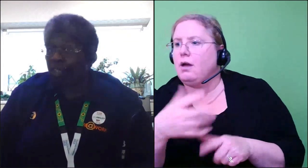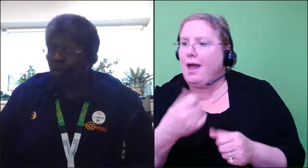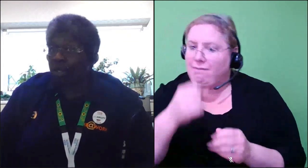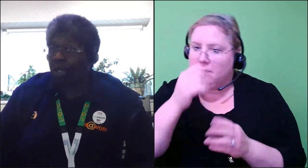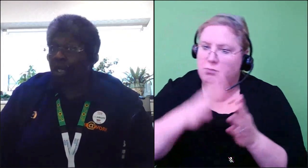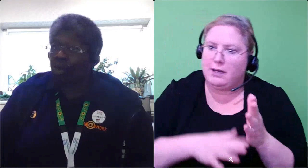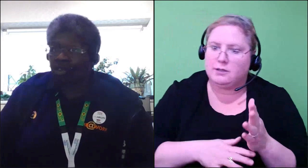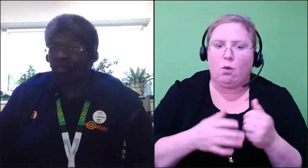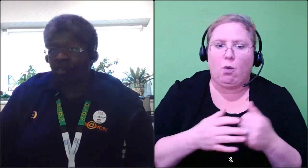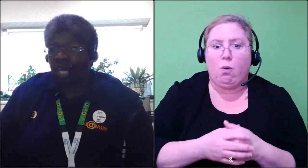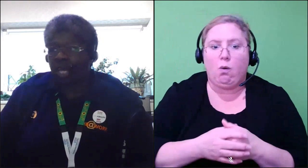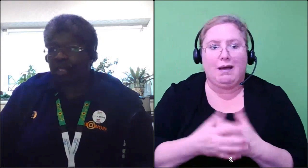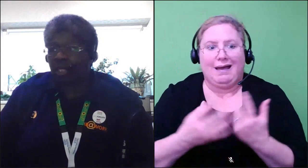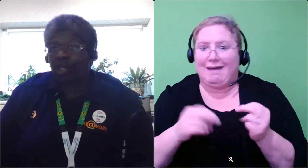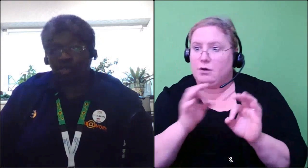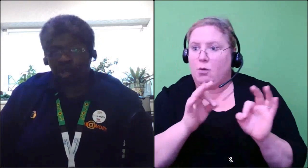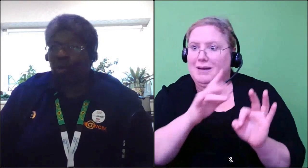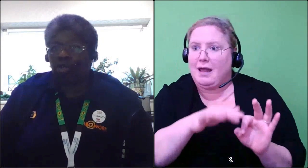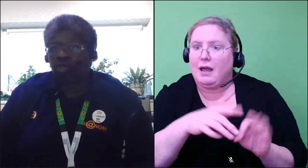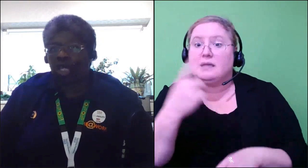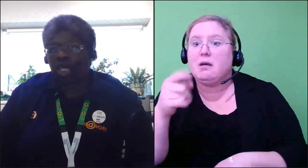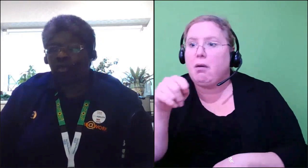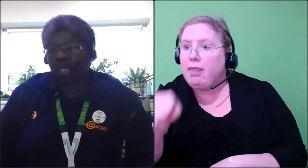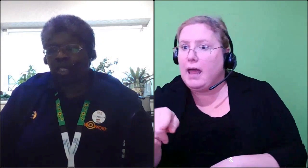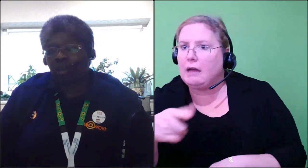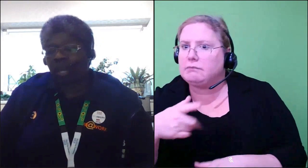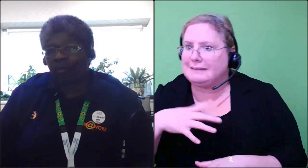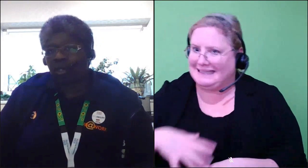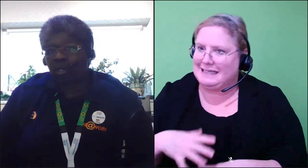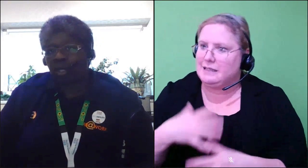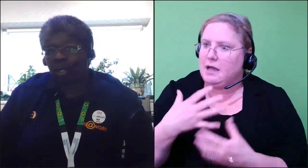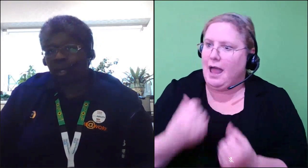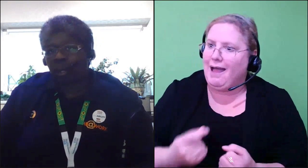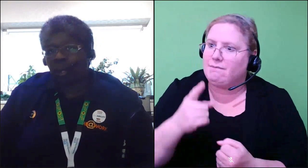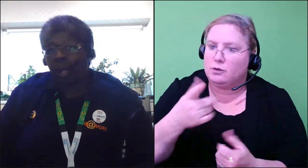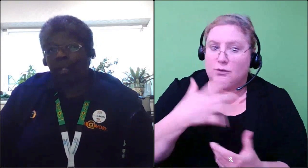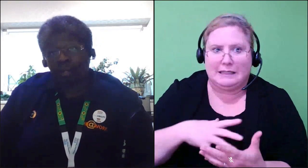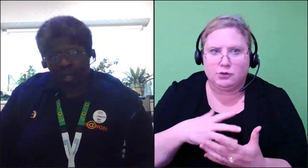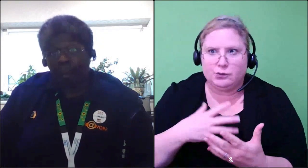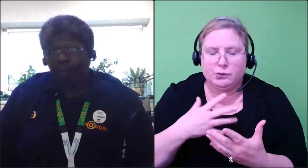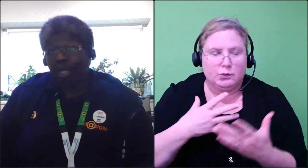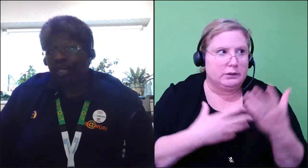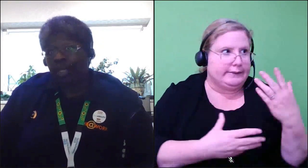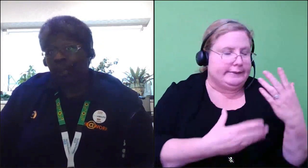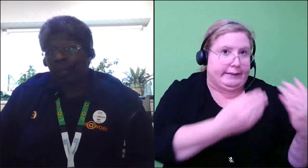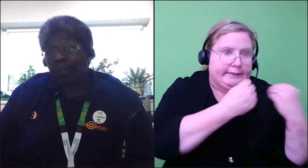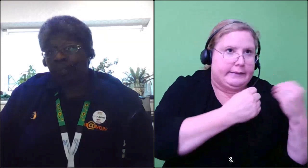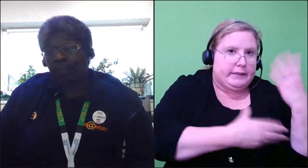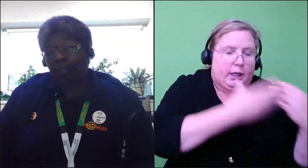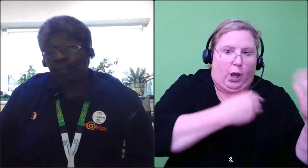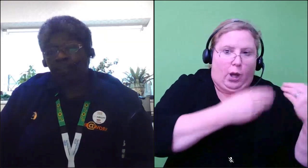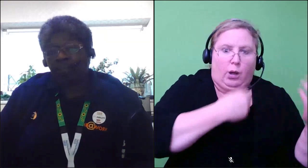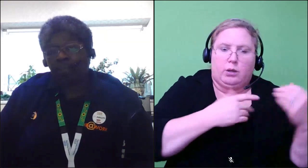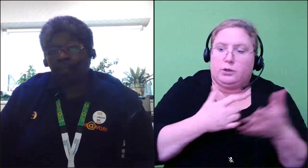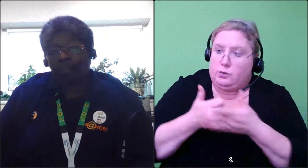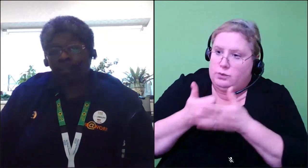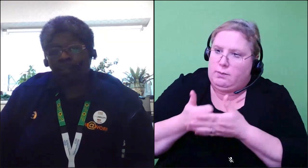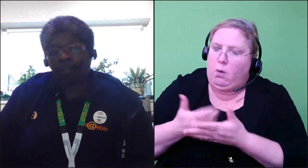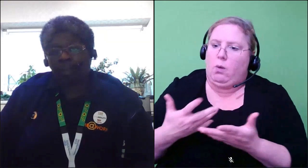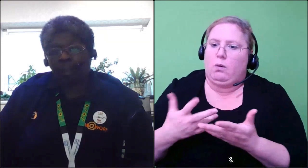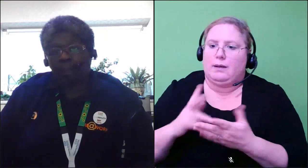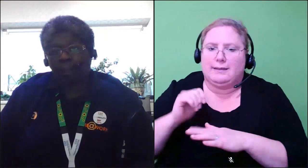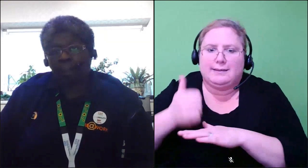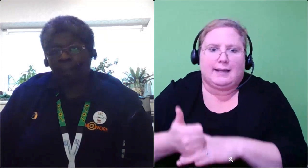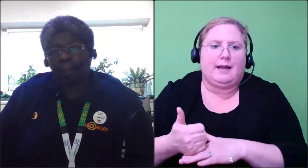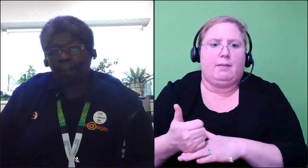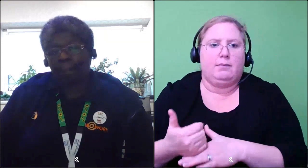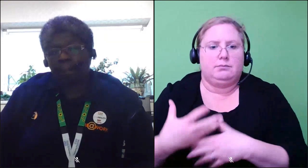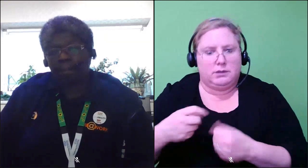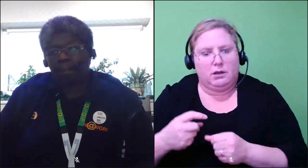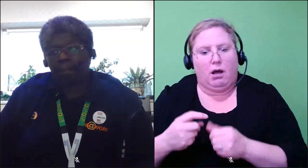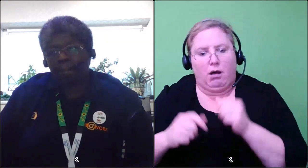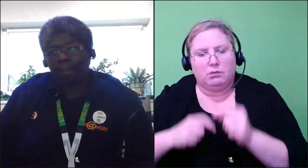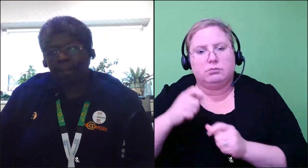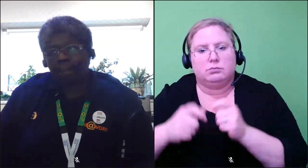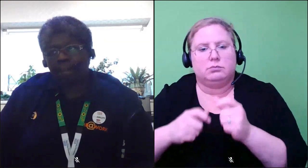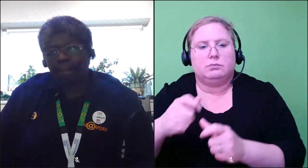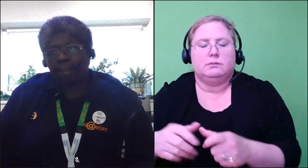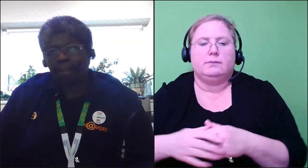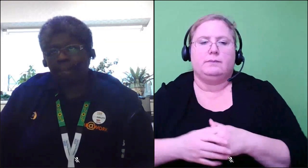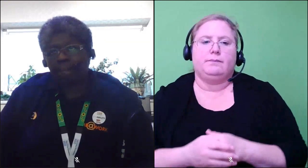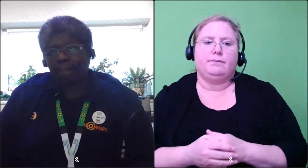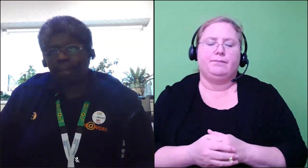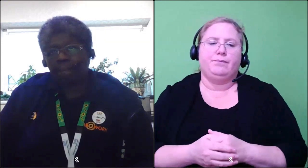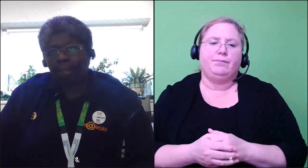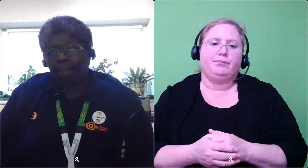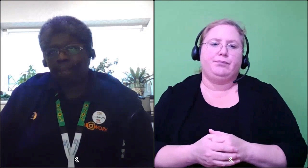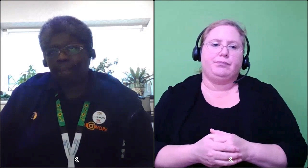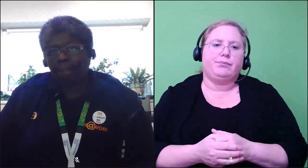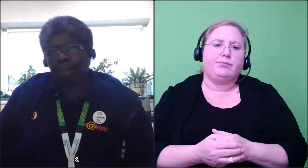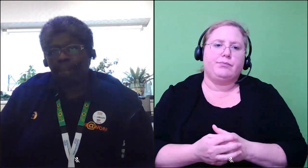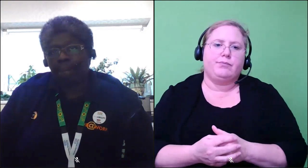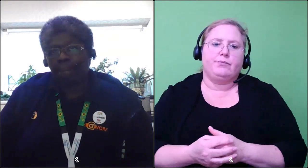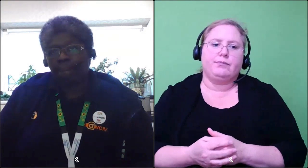of current affairs, what training is about, and embracing them.